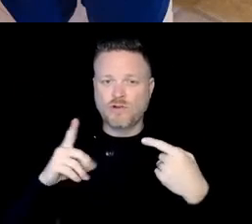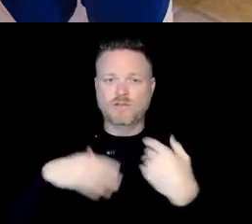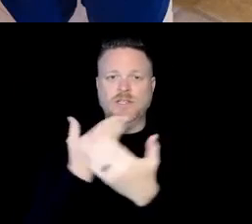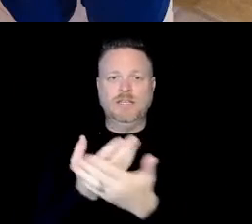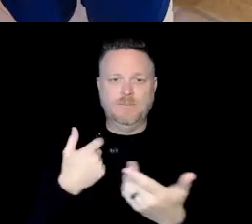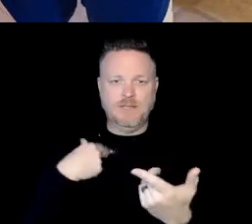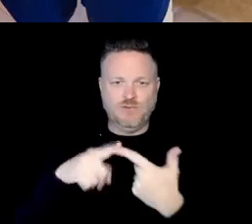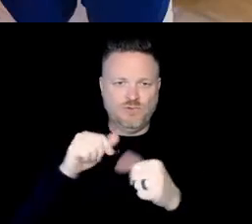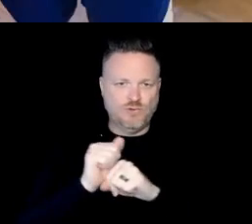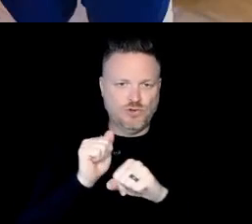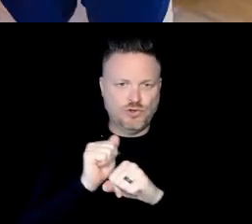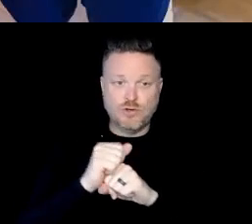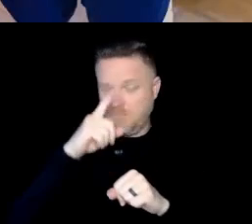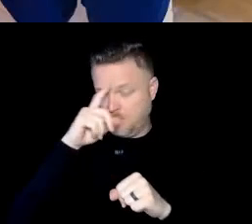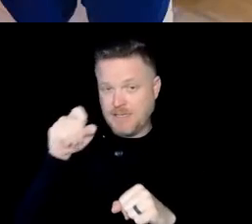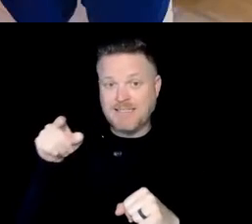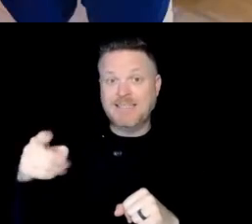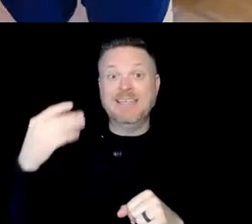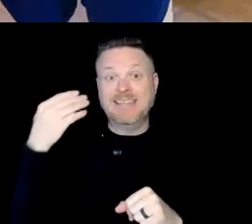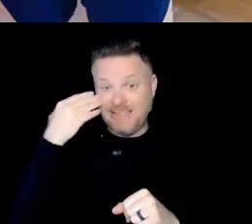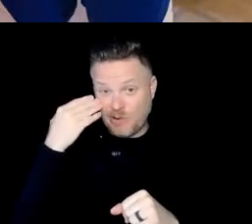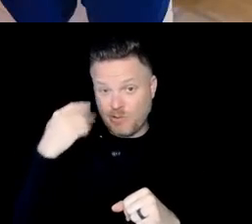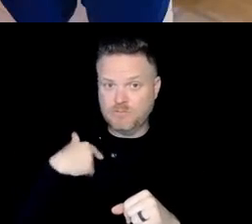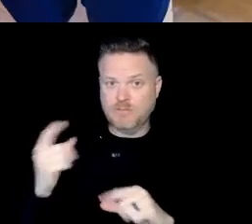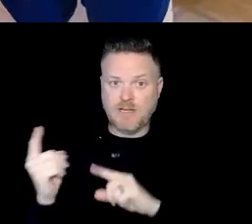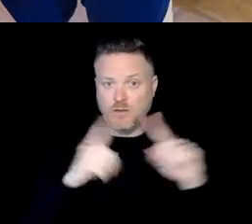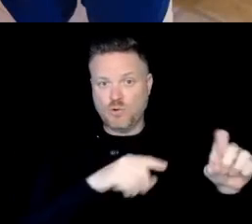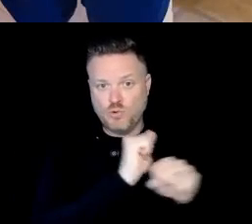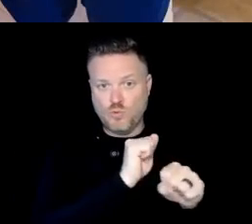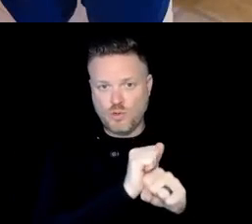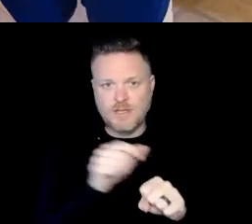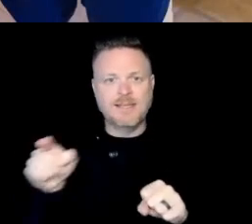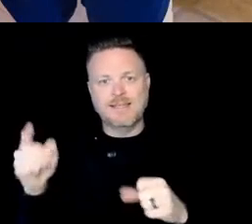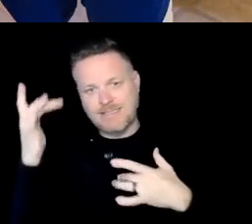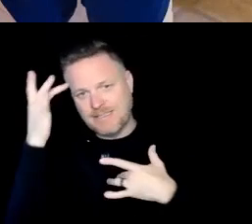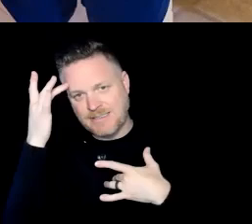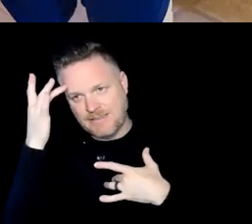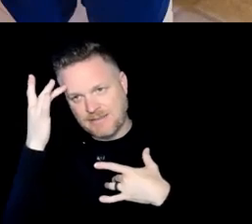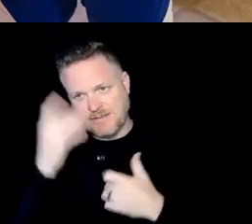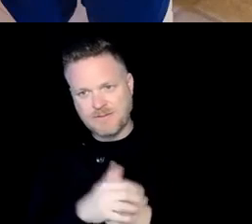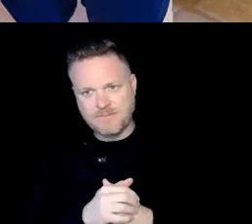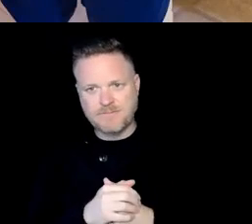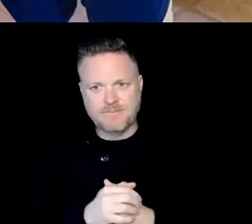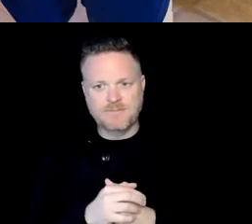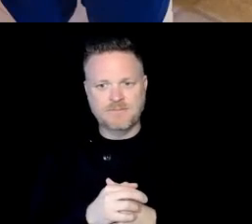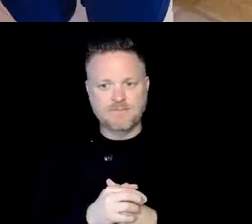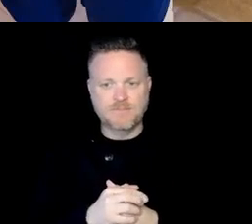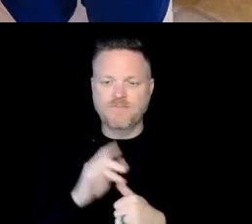because when he knows I go to work, he is sick. So it is hard to get him on the bus.